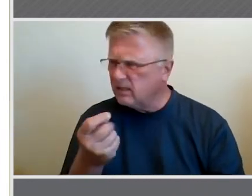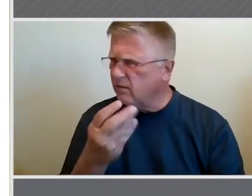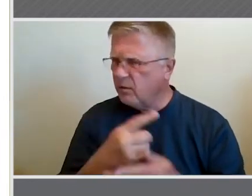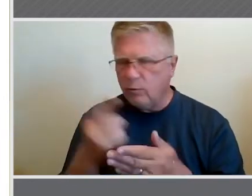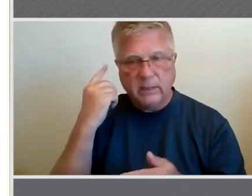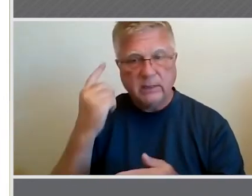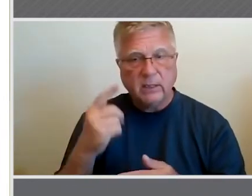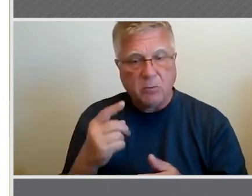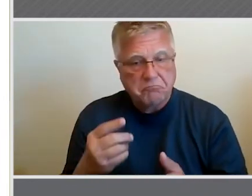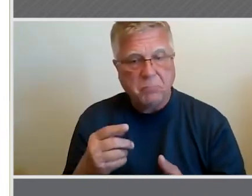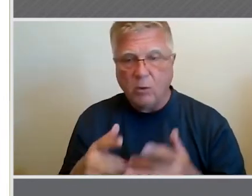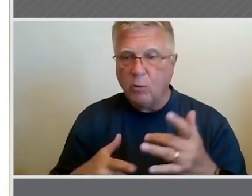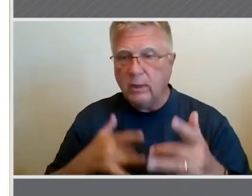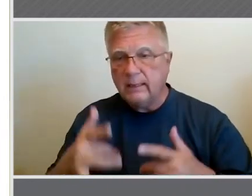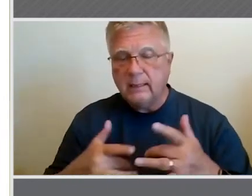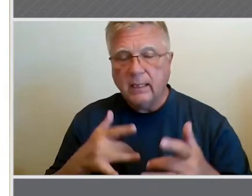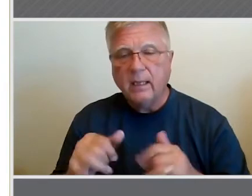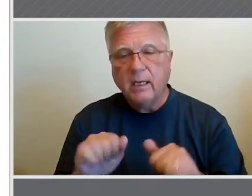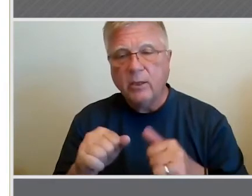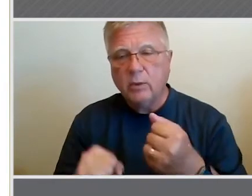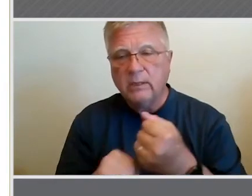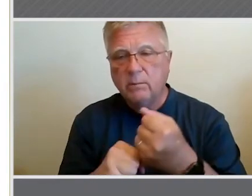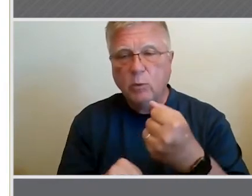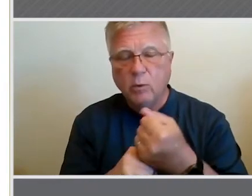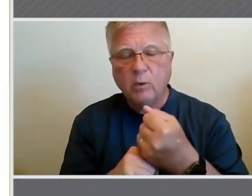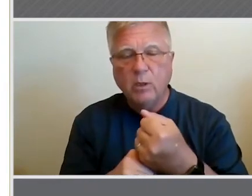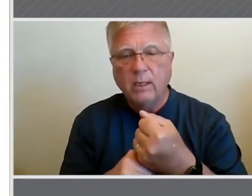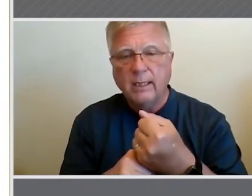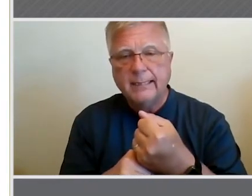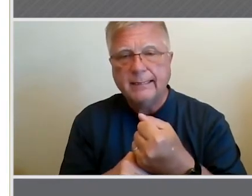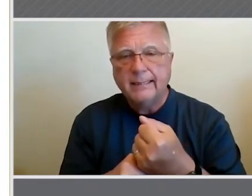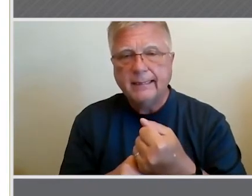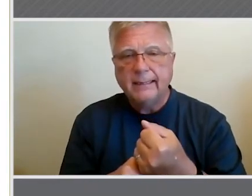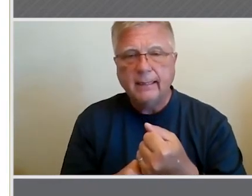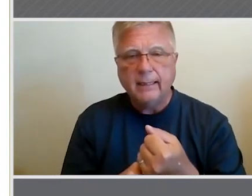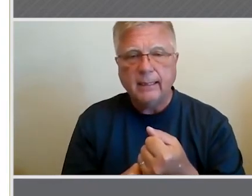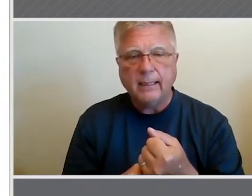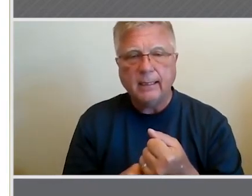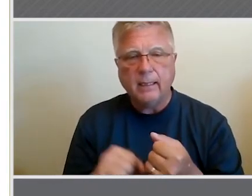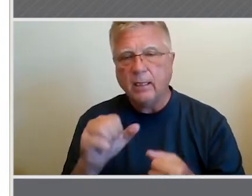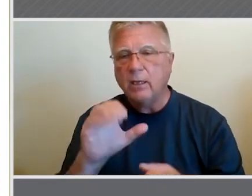It really excited you know Nick was able to support the Argyle cooperative in Oakland,